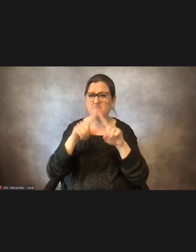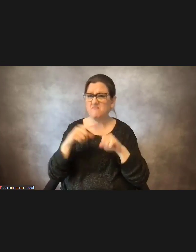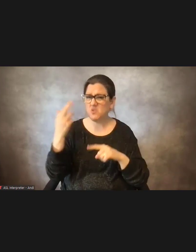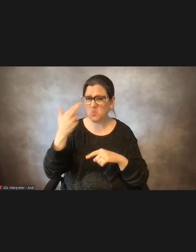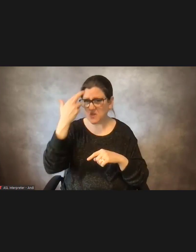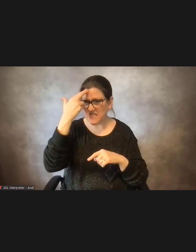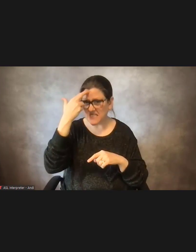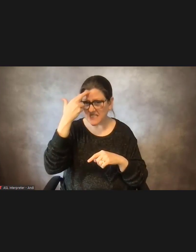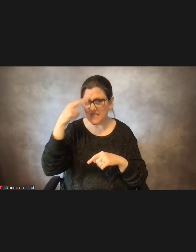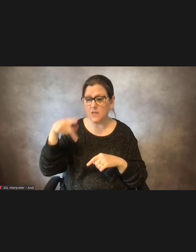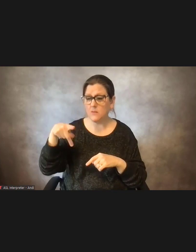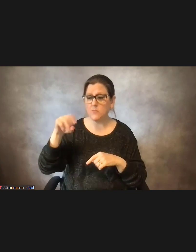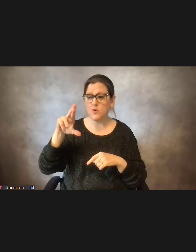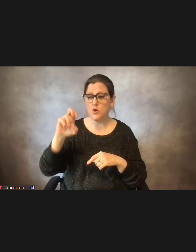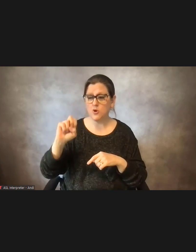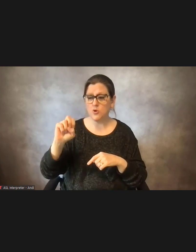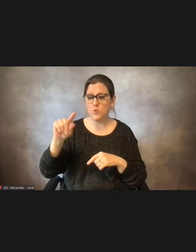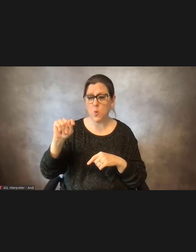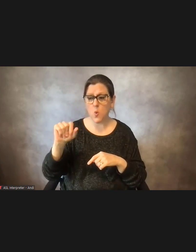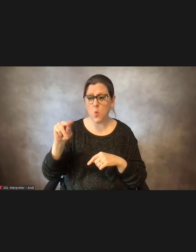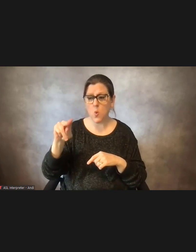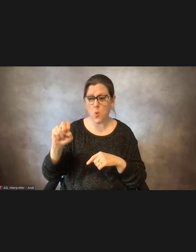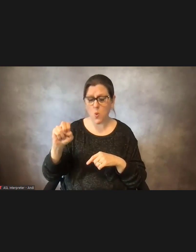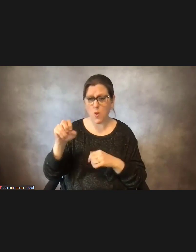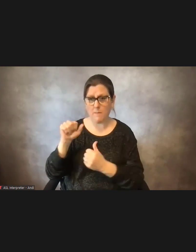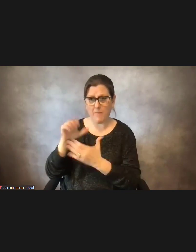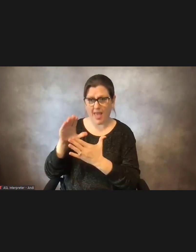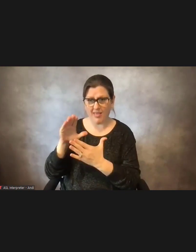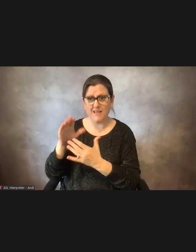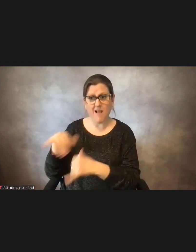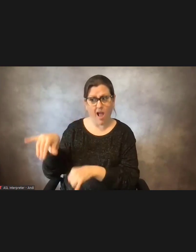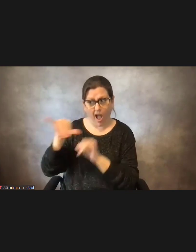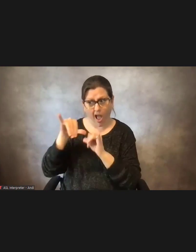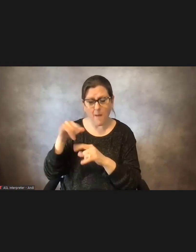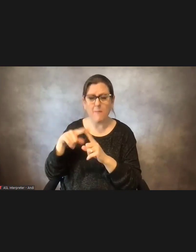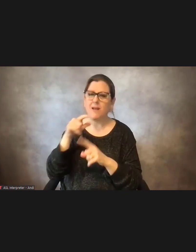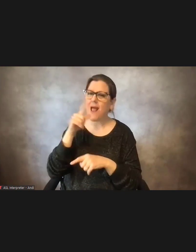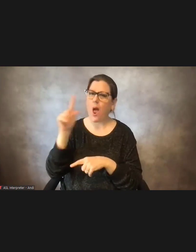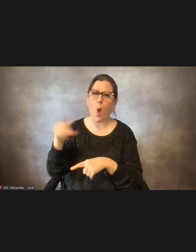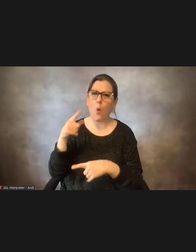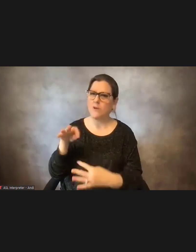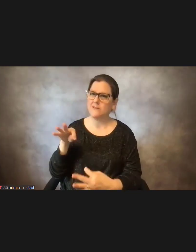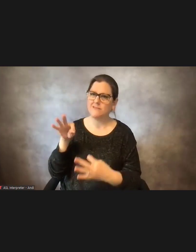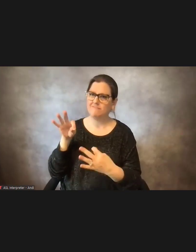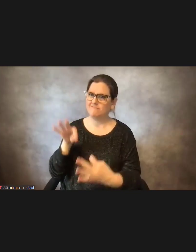the pure tone method has been, it may not always be the most feasible